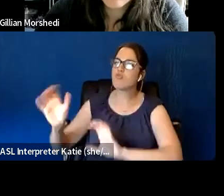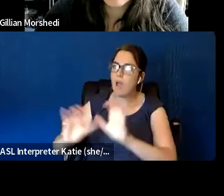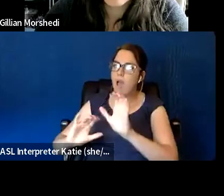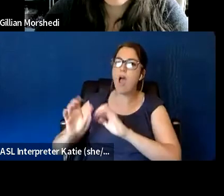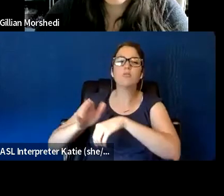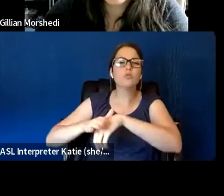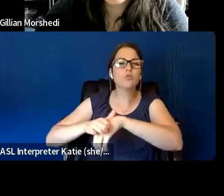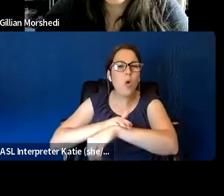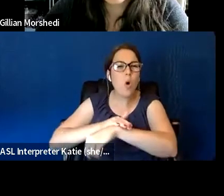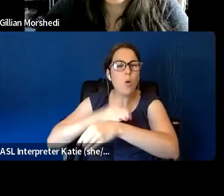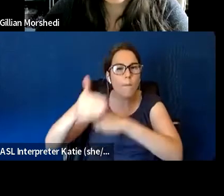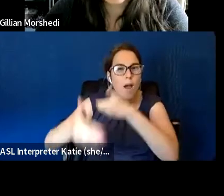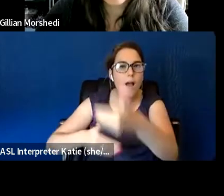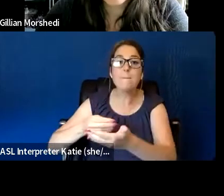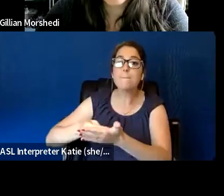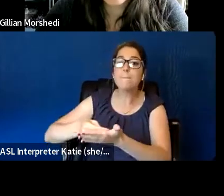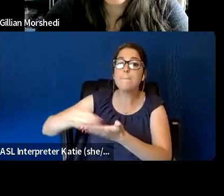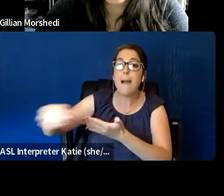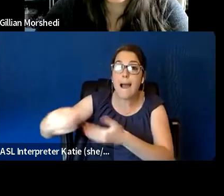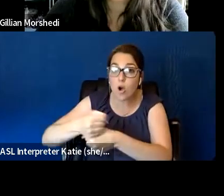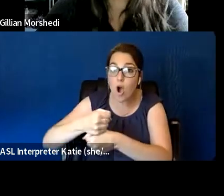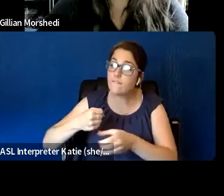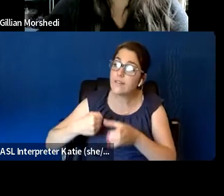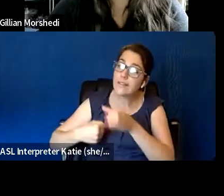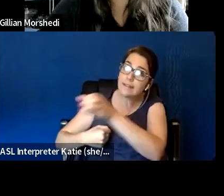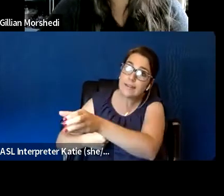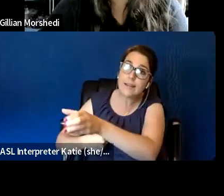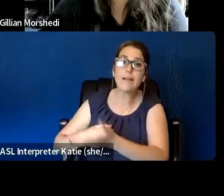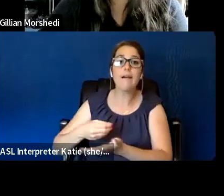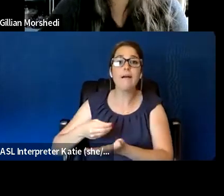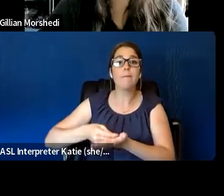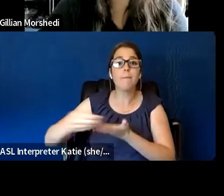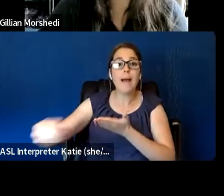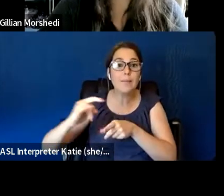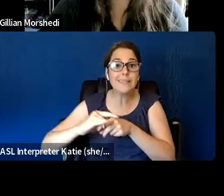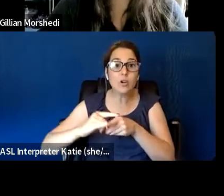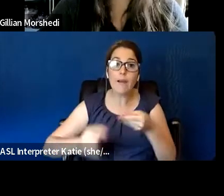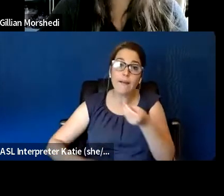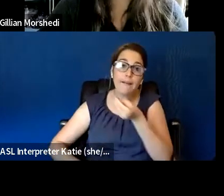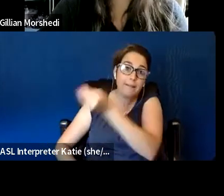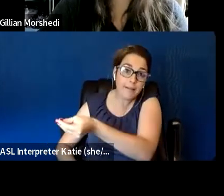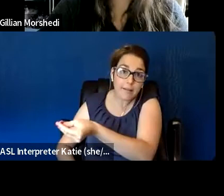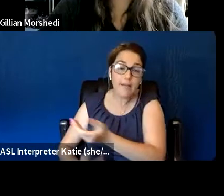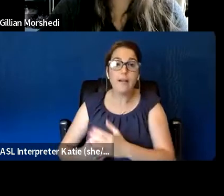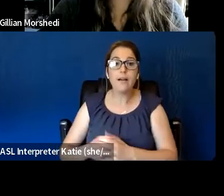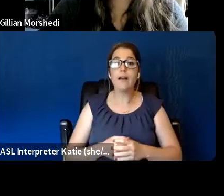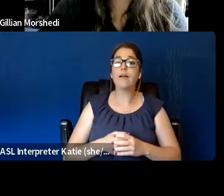or just give 'em a cigarette, and then kind of modifying your assessment to not expect